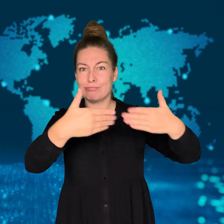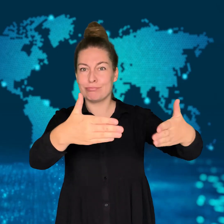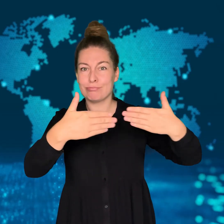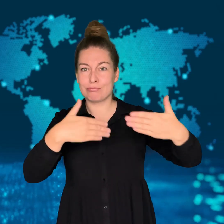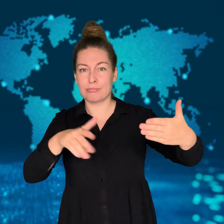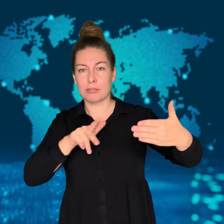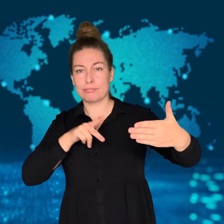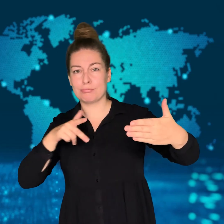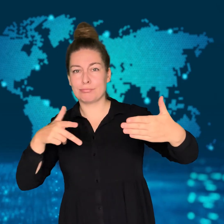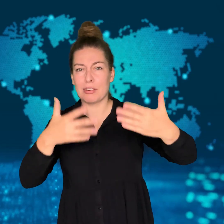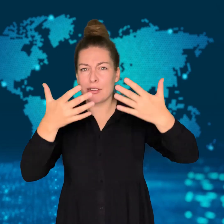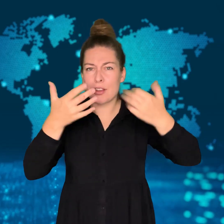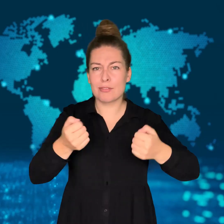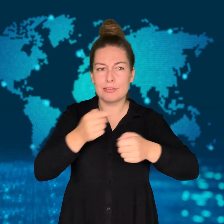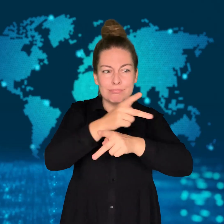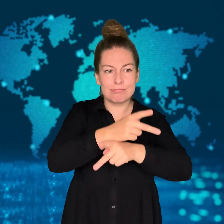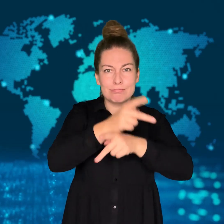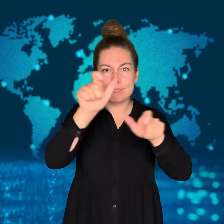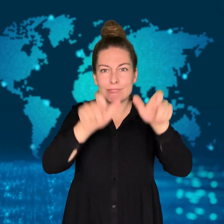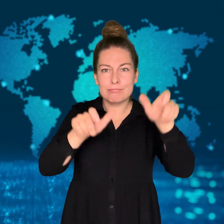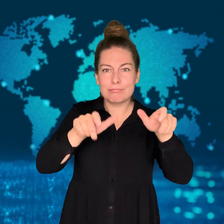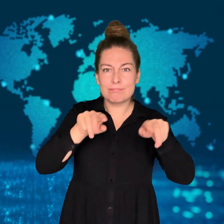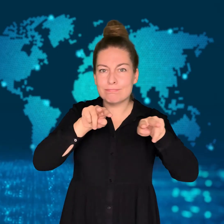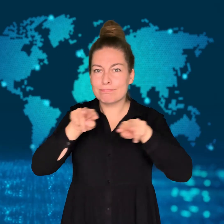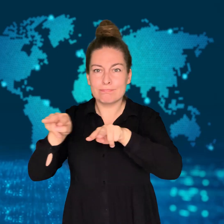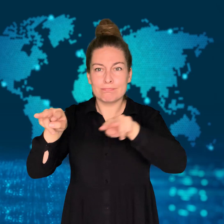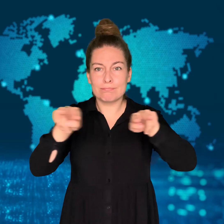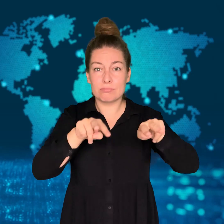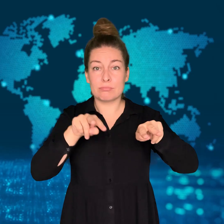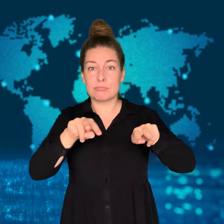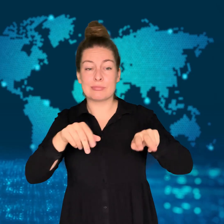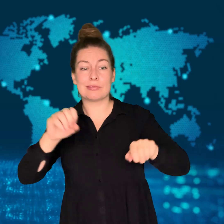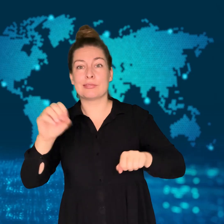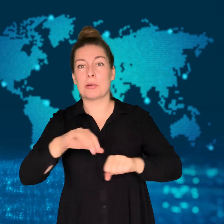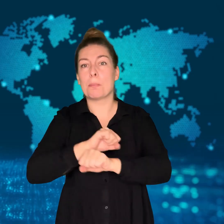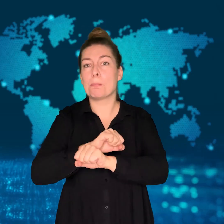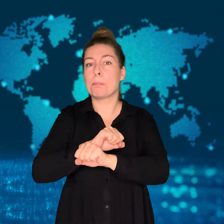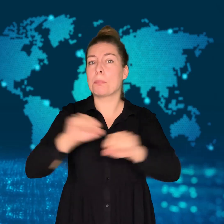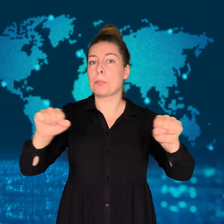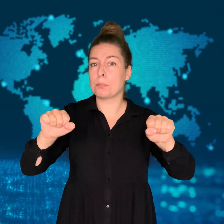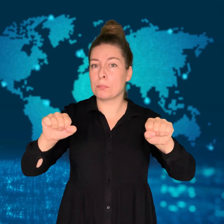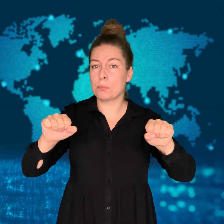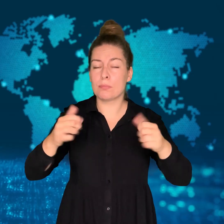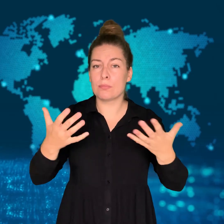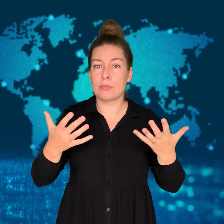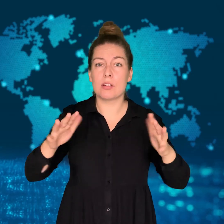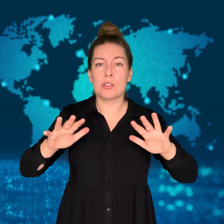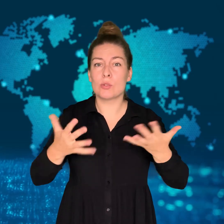The man who detonated his explosives killed himself.